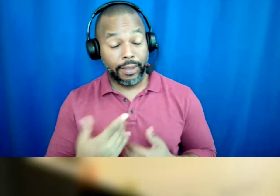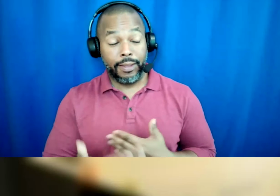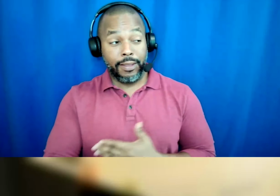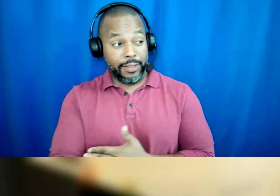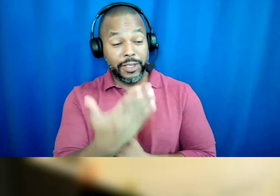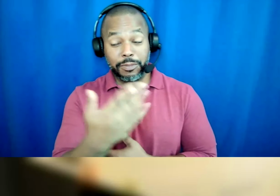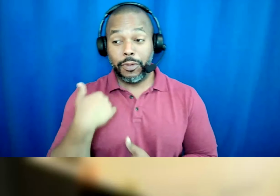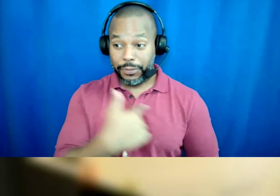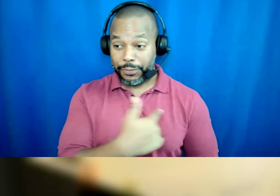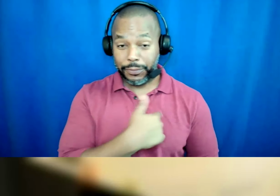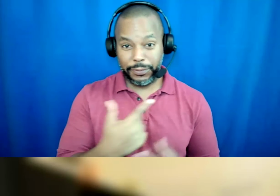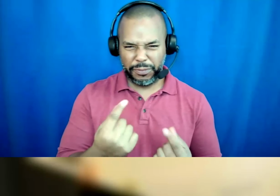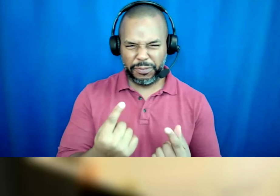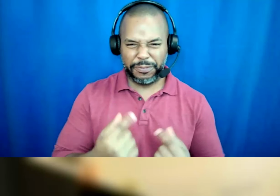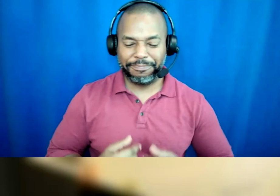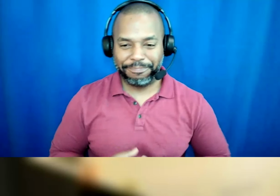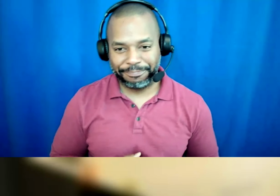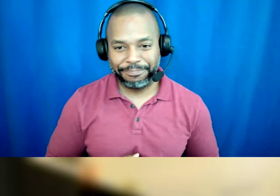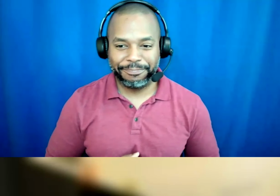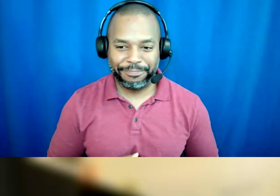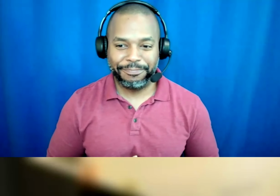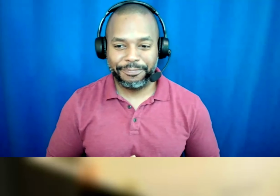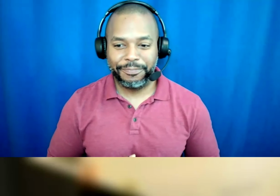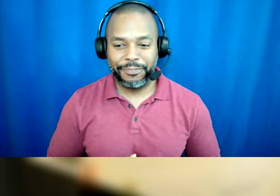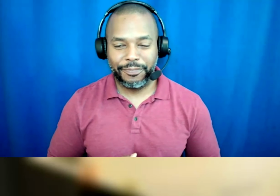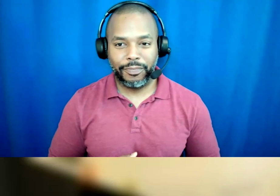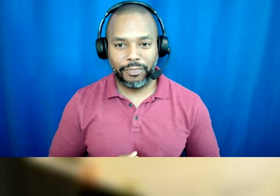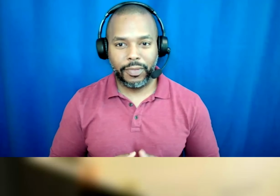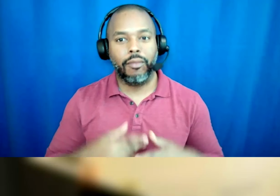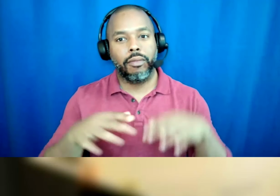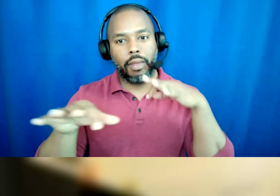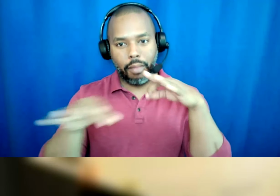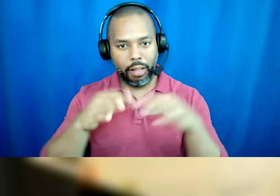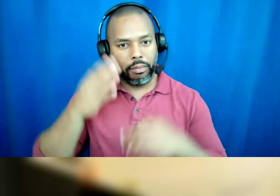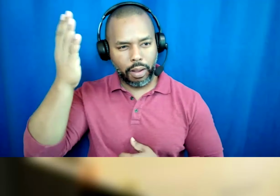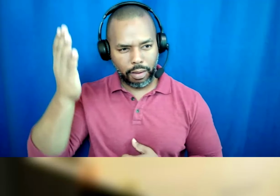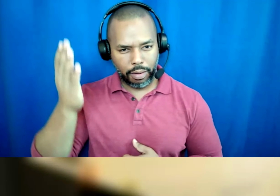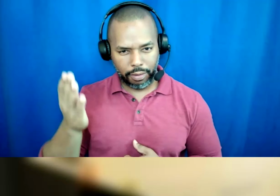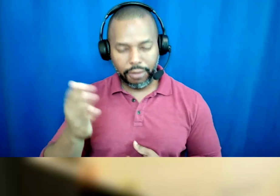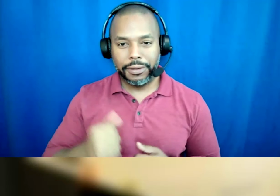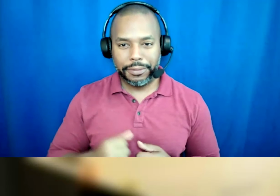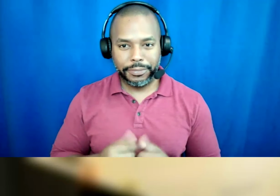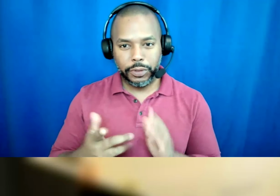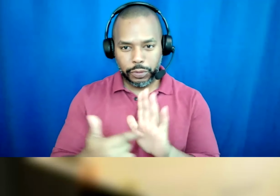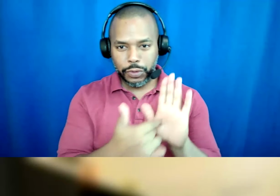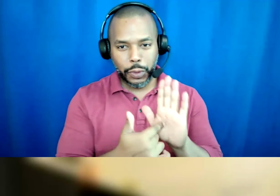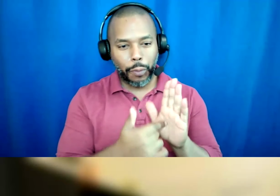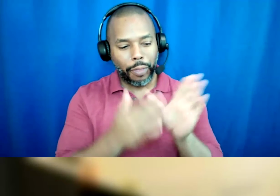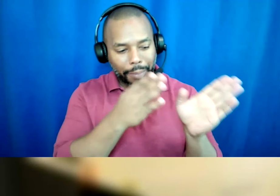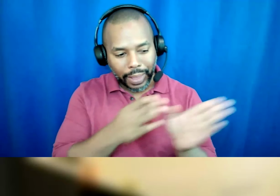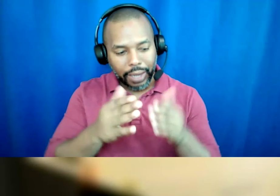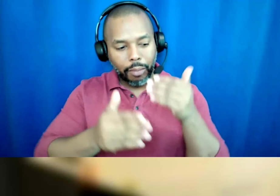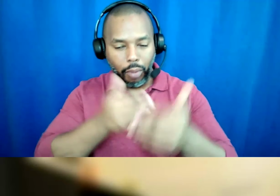go through a presentation that's going to feature the planning process here at Fresno City College.